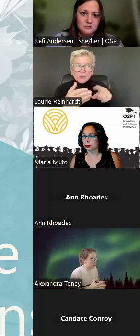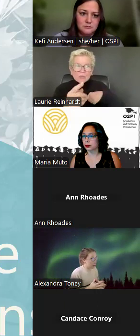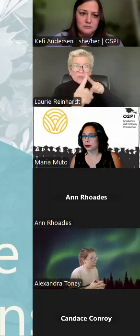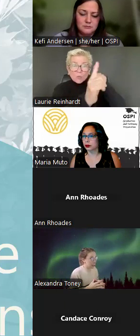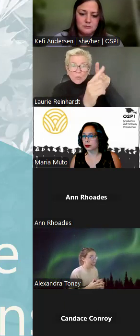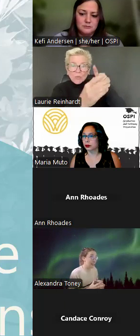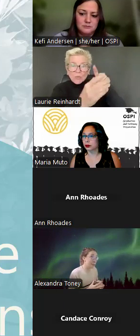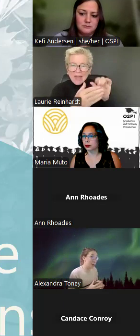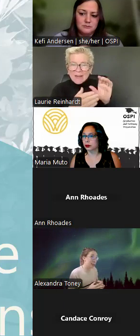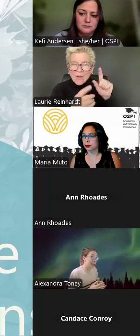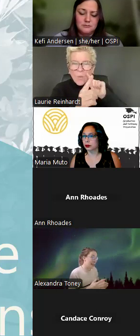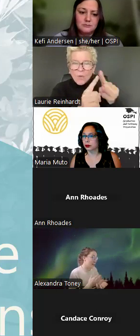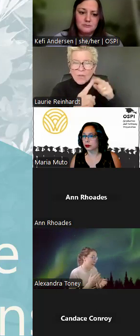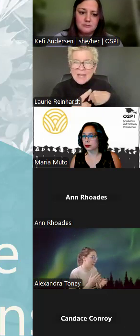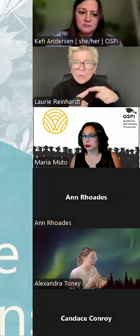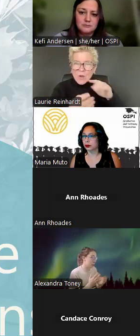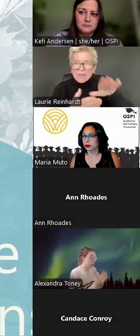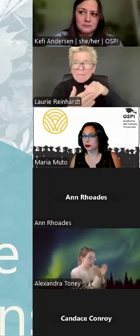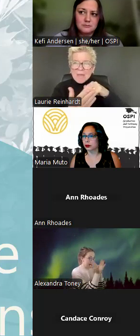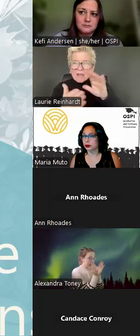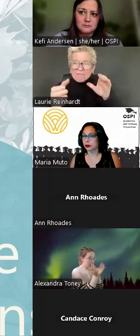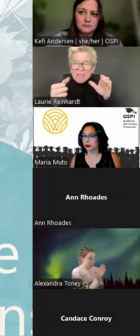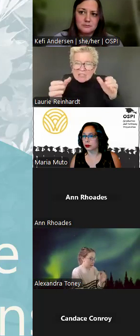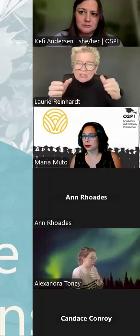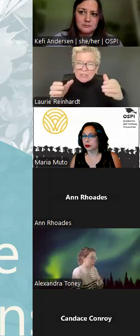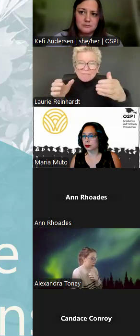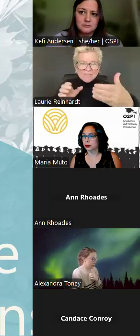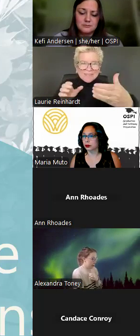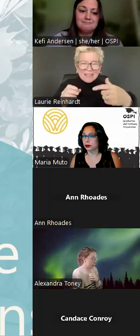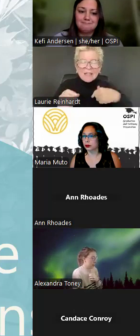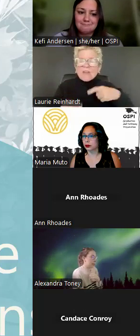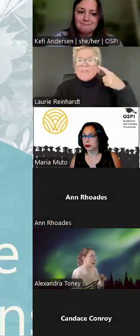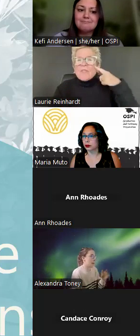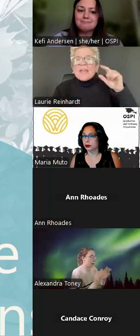of the things that's difficult if it's you know going back to that ice cream graphic.